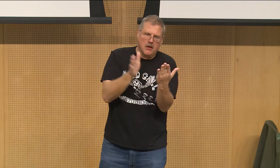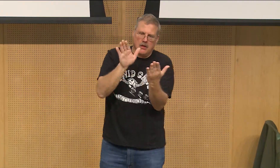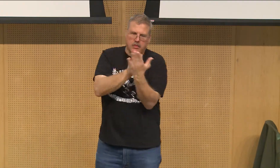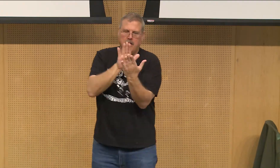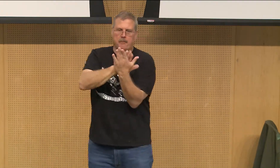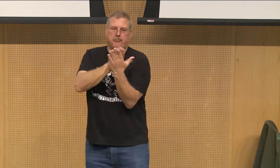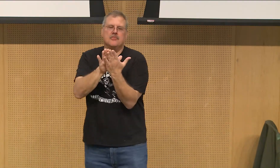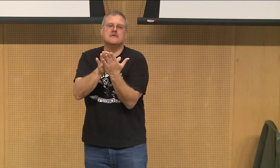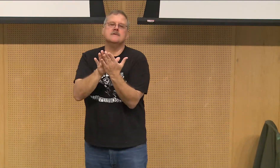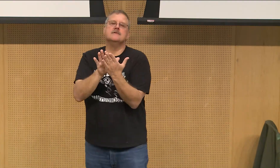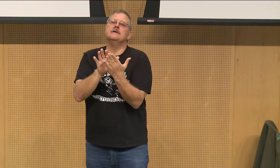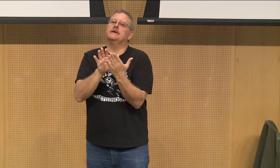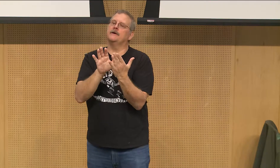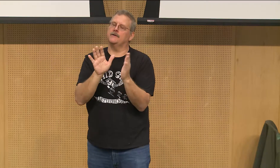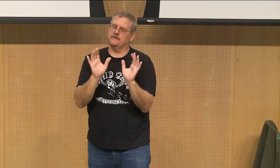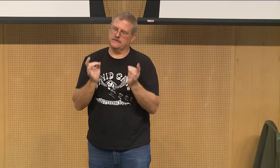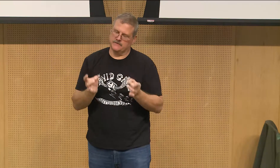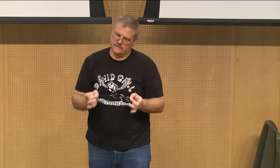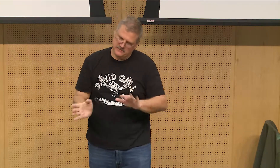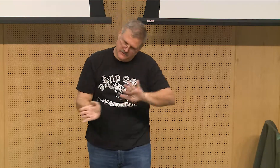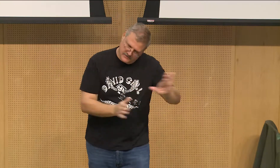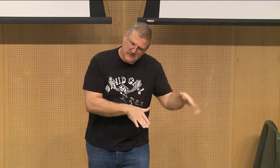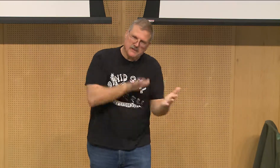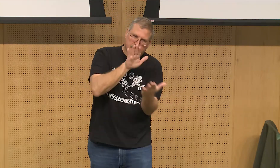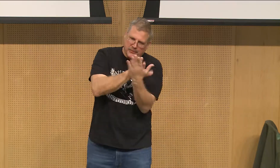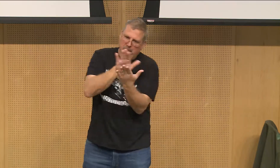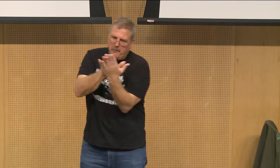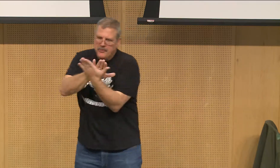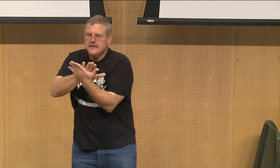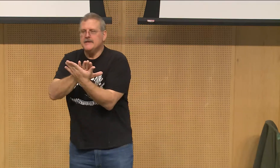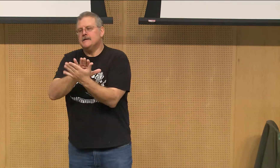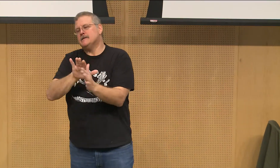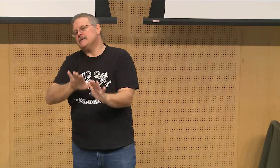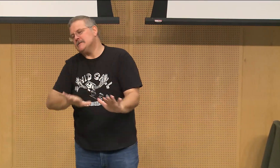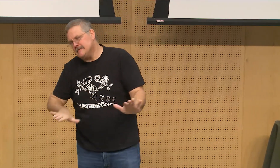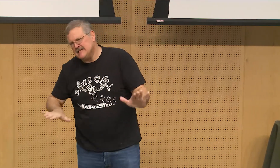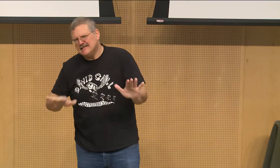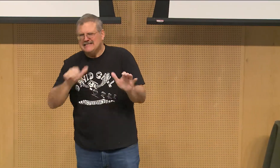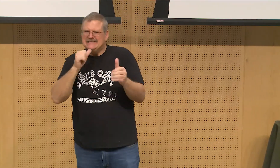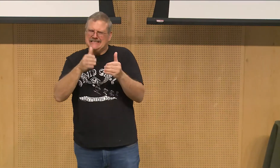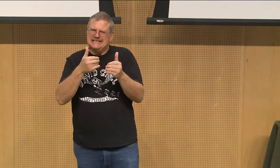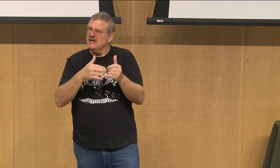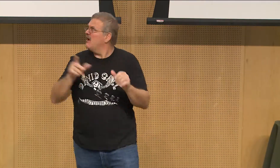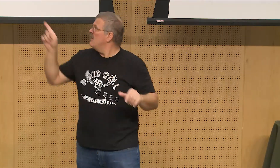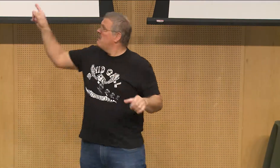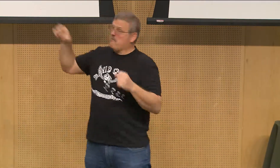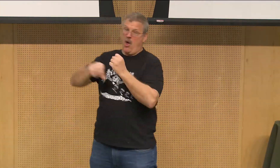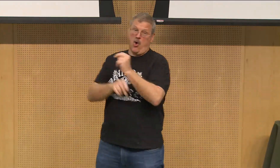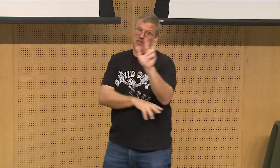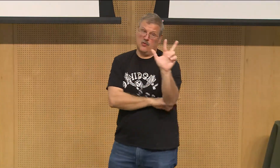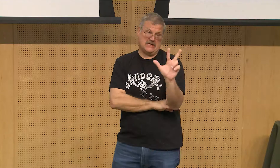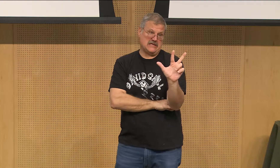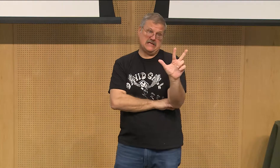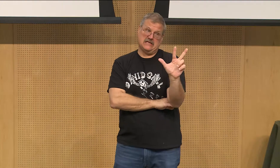I ruined a couple, and then another one slipped. This was not easy to make. I only made 3 of these